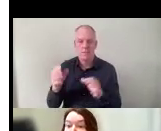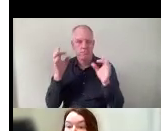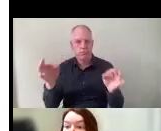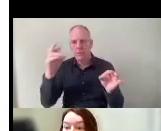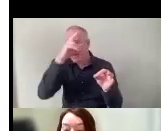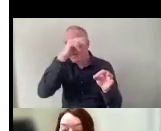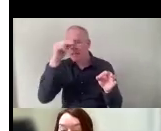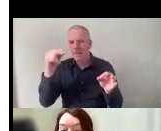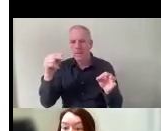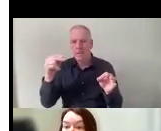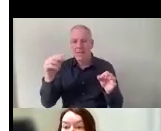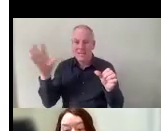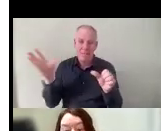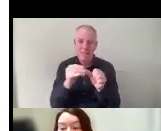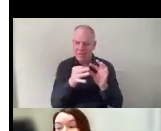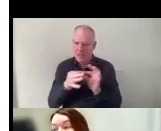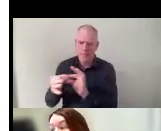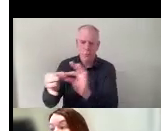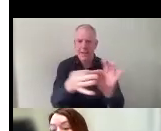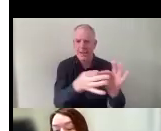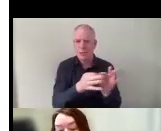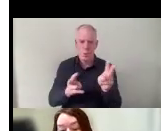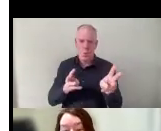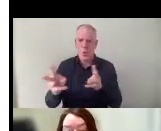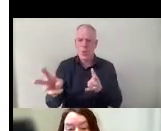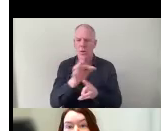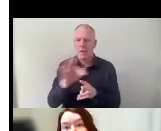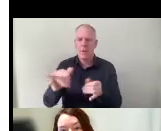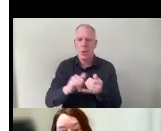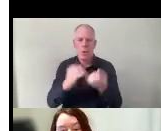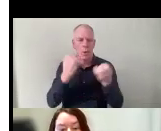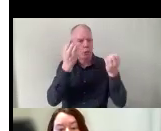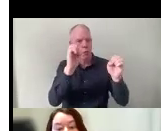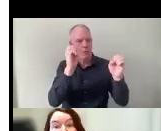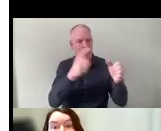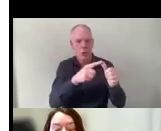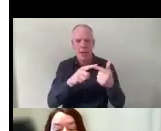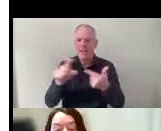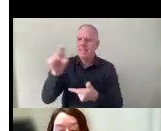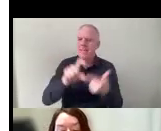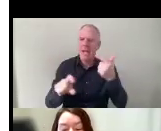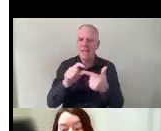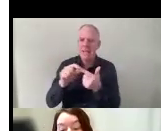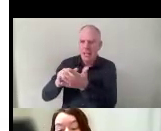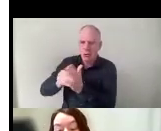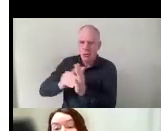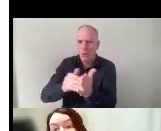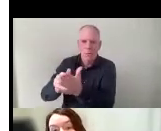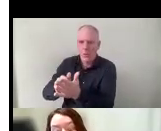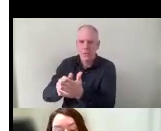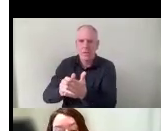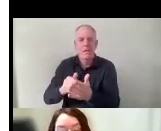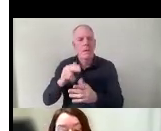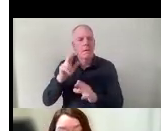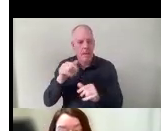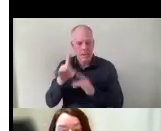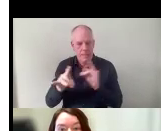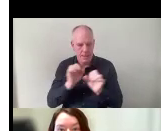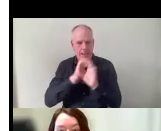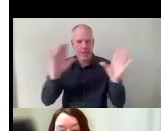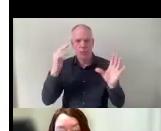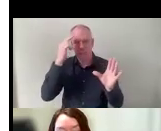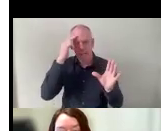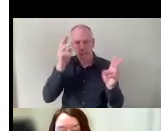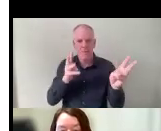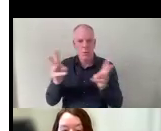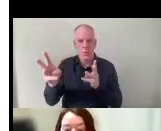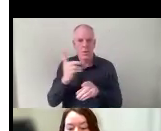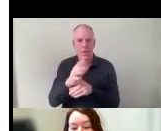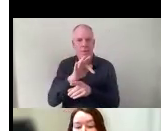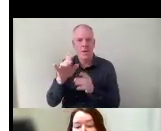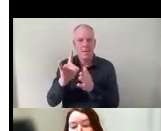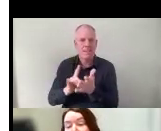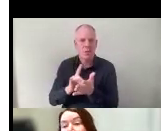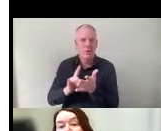focused, collaborative effort between curators, scientists and conservators can build a really strong understanding of a work of art in its historical context. So it's